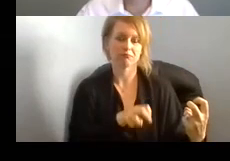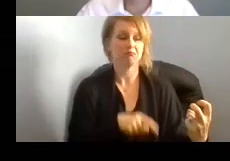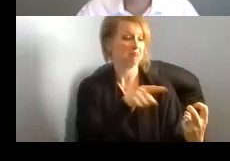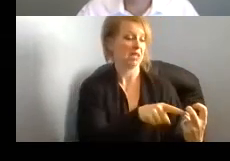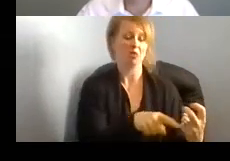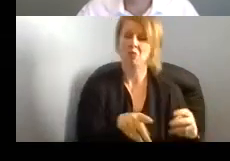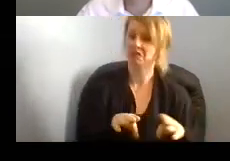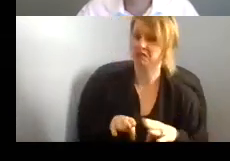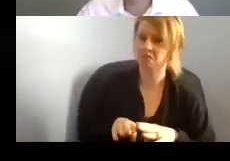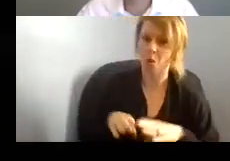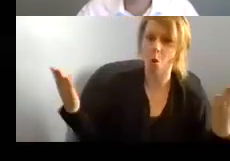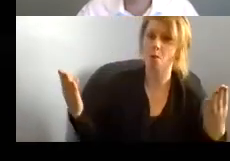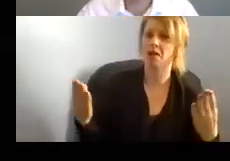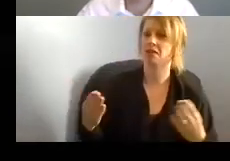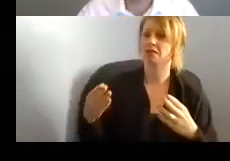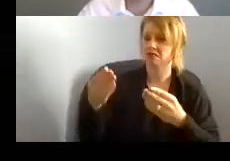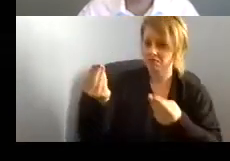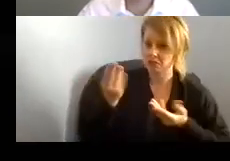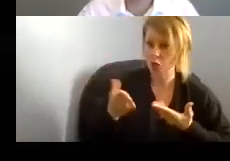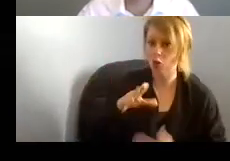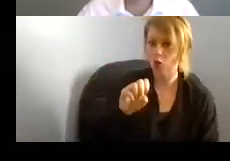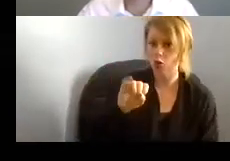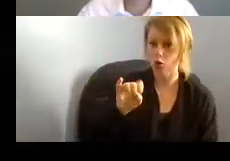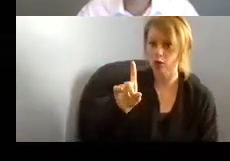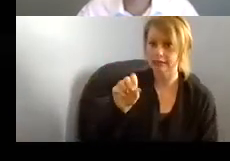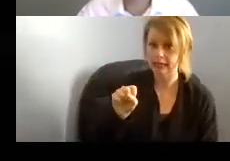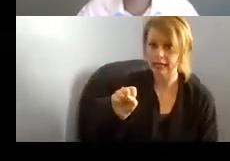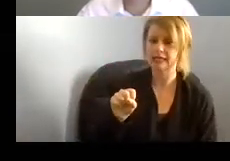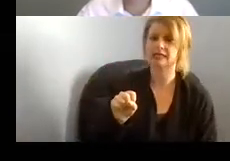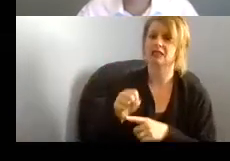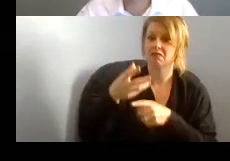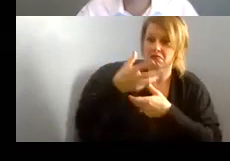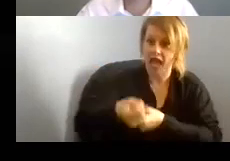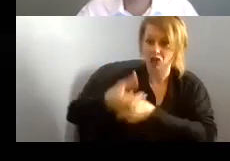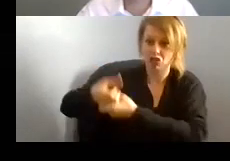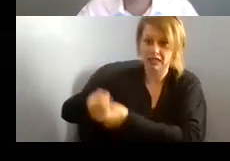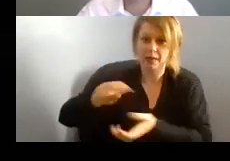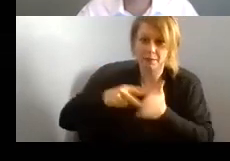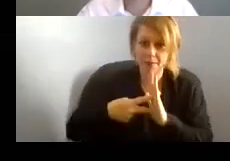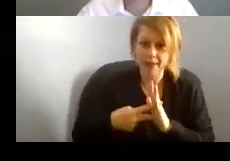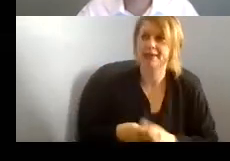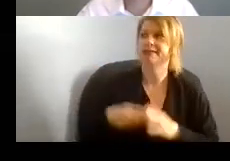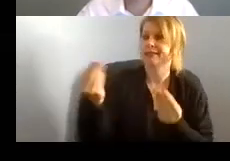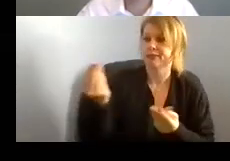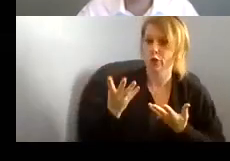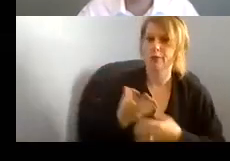He told me what SIDS was. He told me what the acronym stood for. Told me about the fundraisers to find research – to conduct research